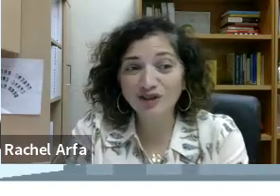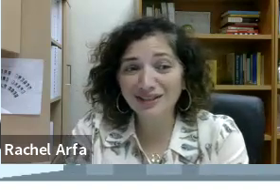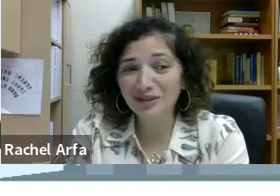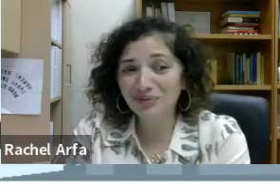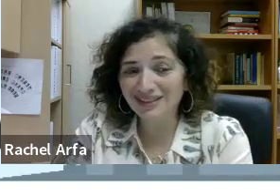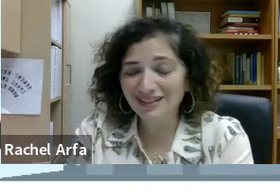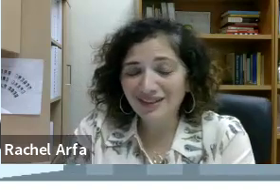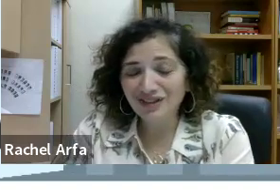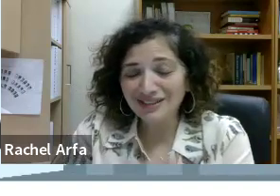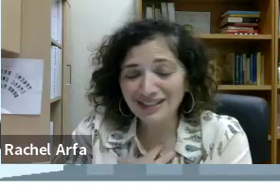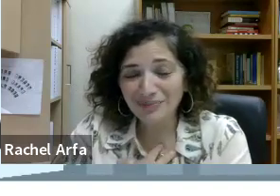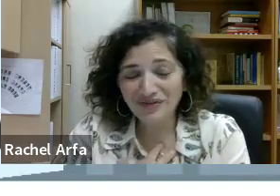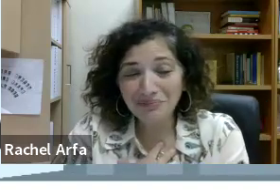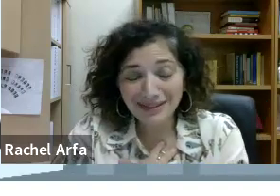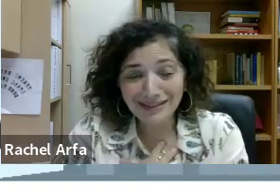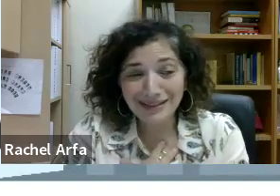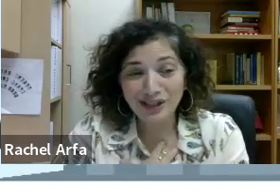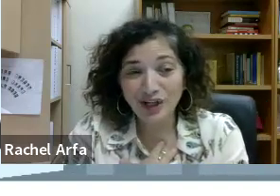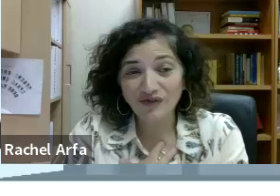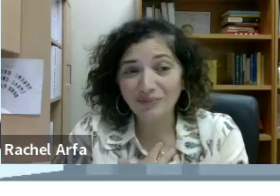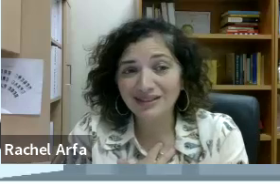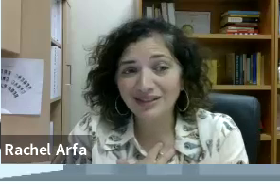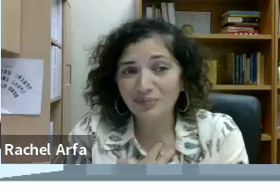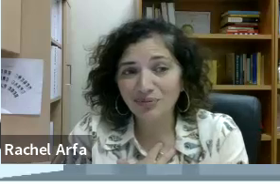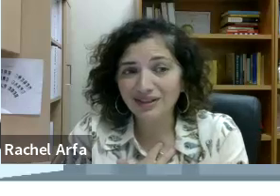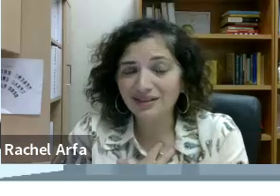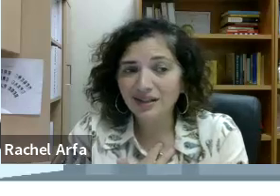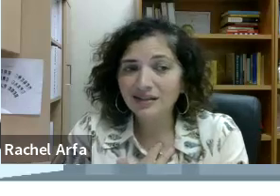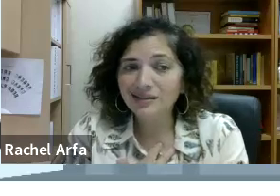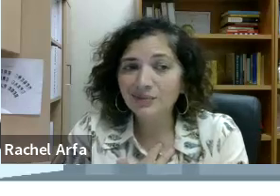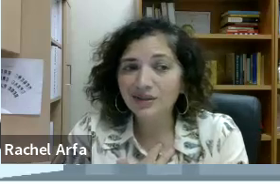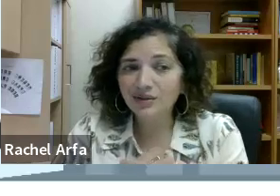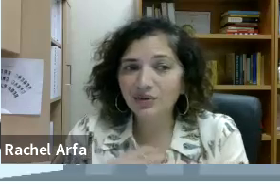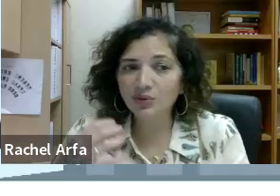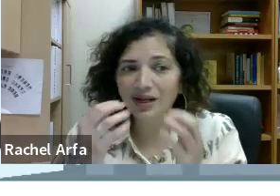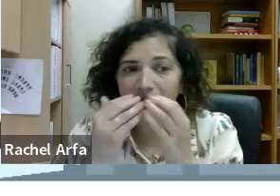hard to lip read. For example, for me it's hard for me to lip read someone who has